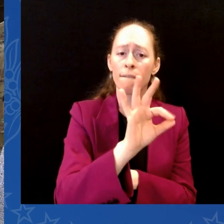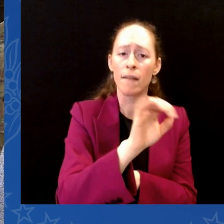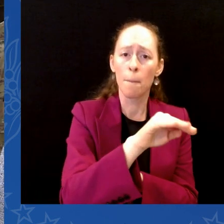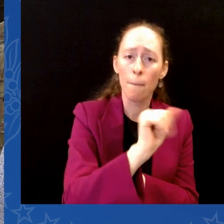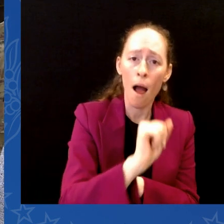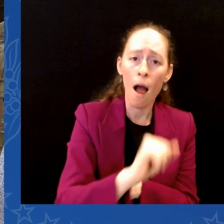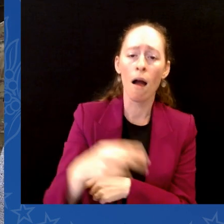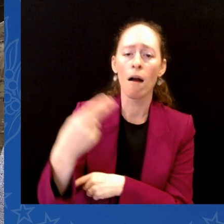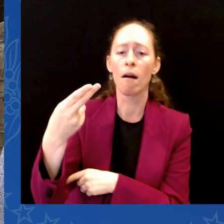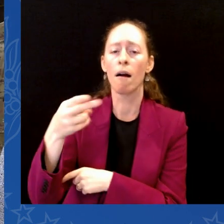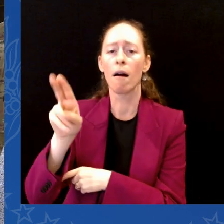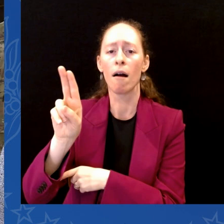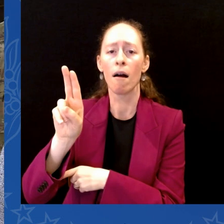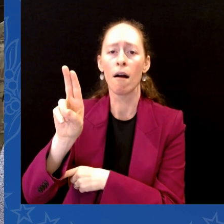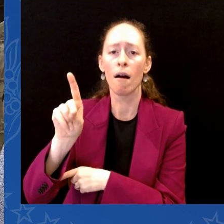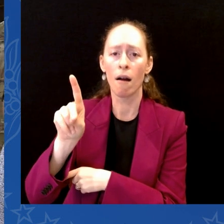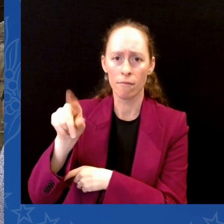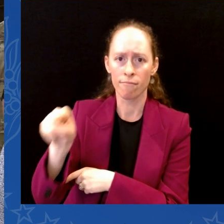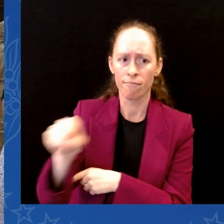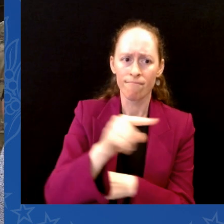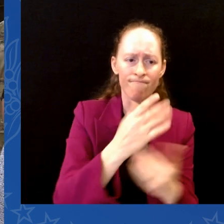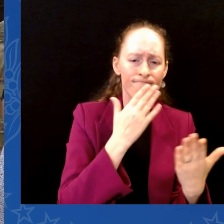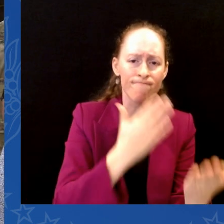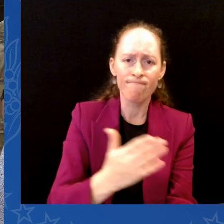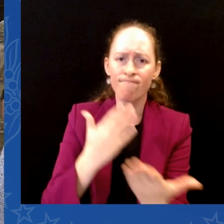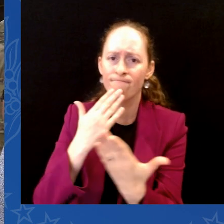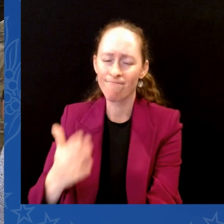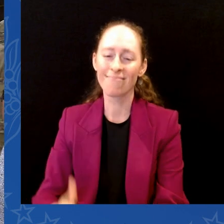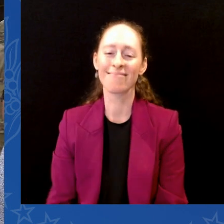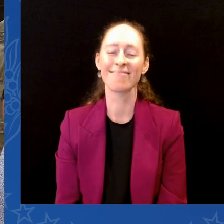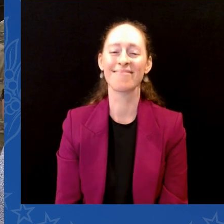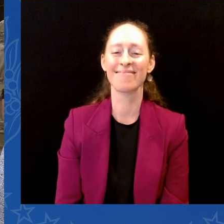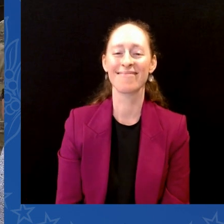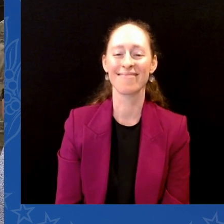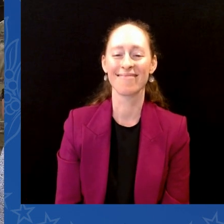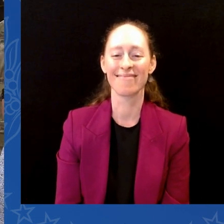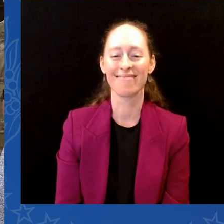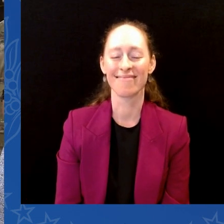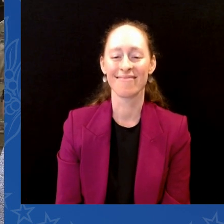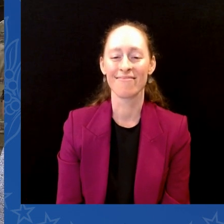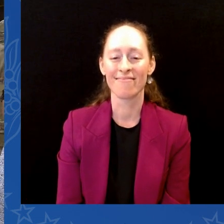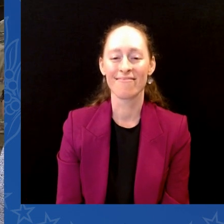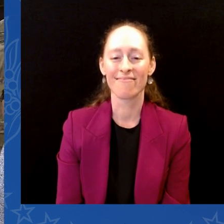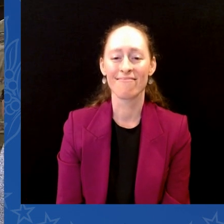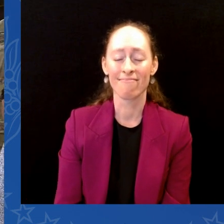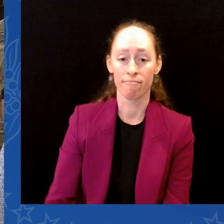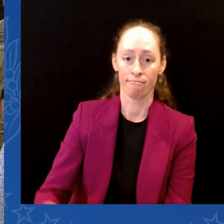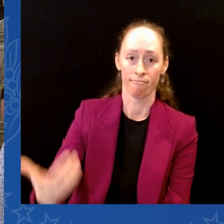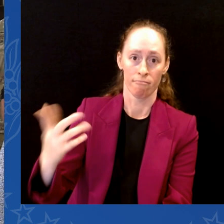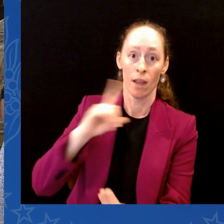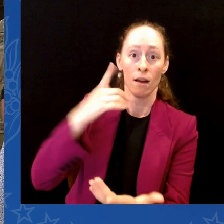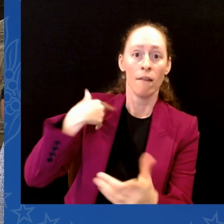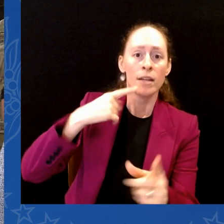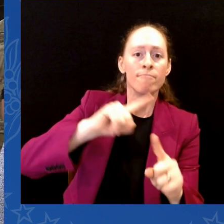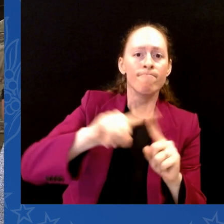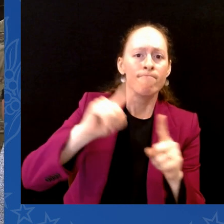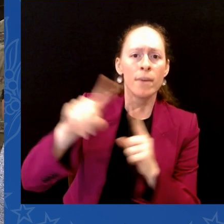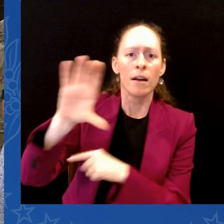We now have mobilized private charities with a lot of money and growing to be able to help people in really tough circumstances.